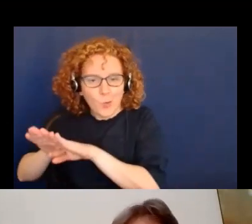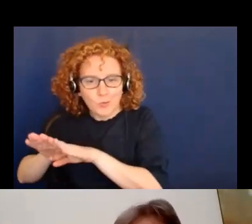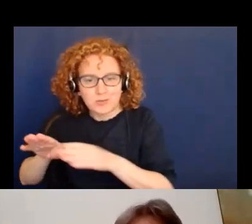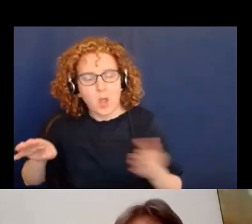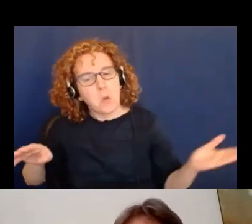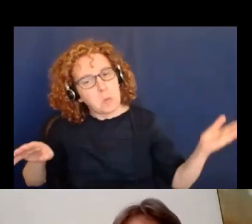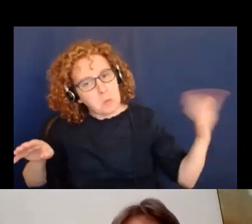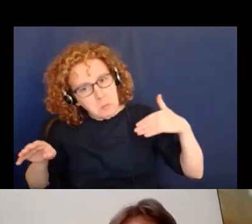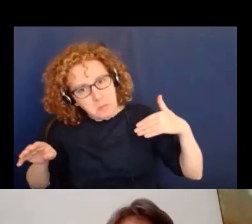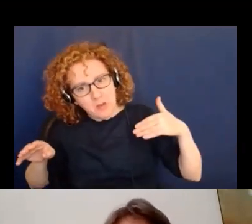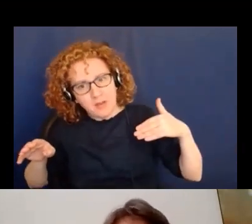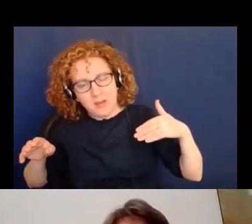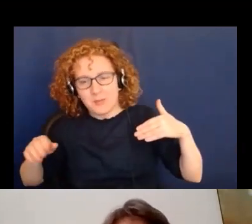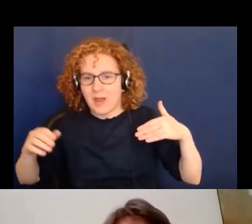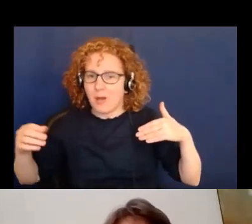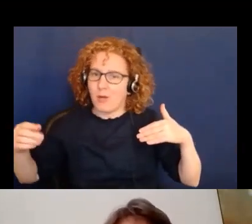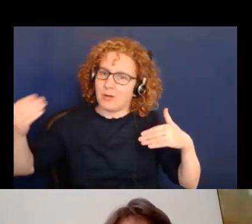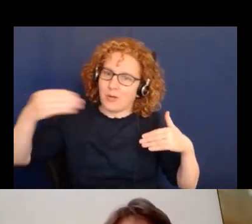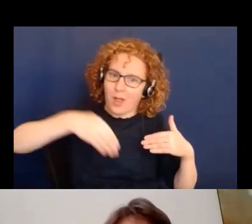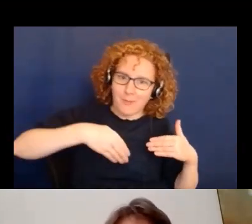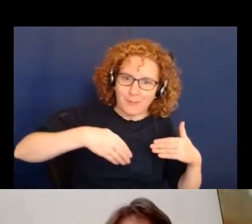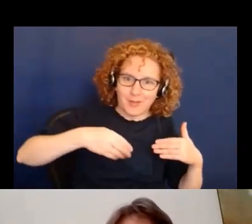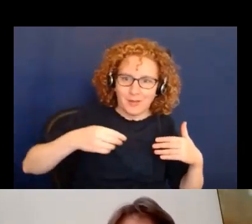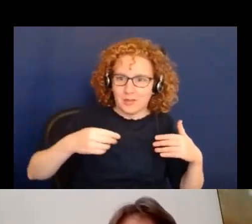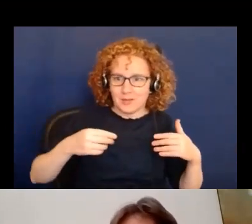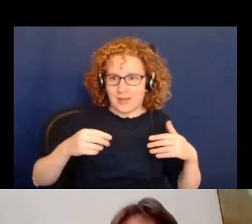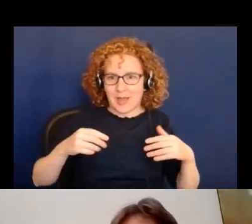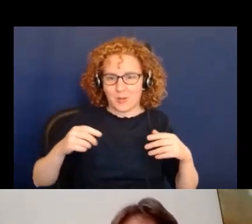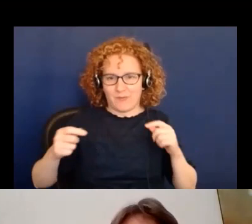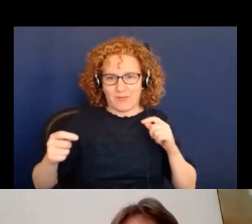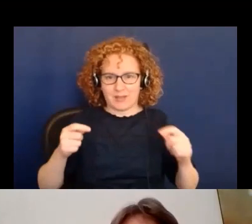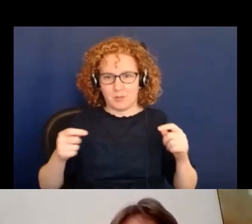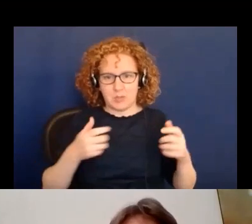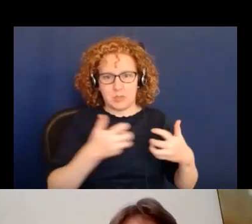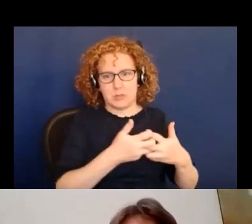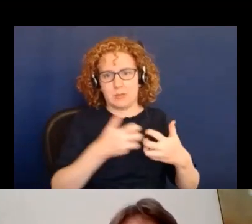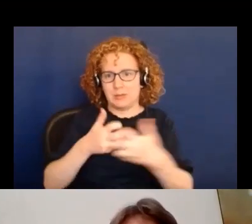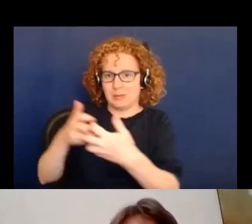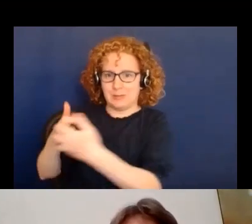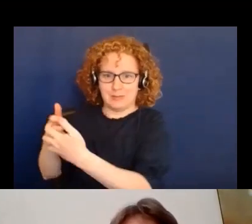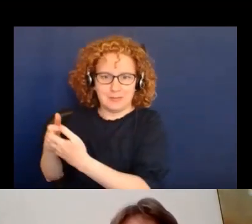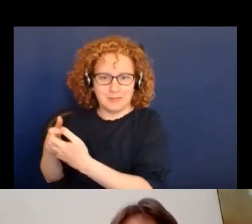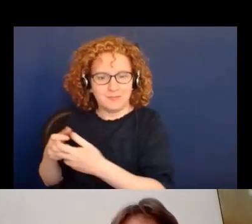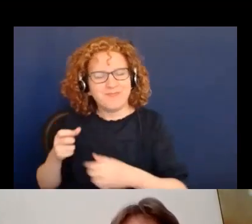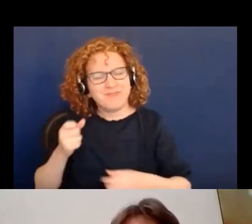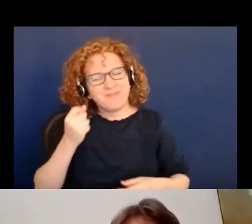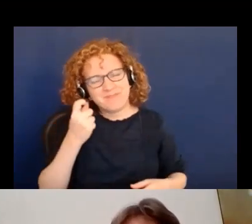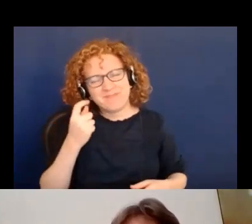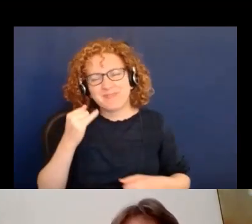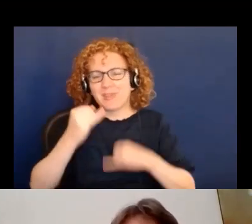doing a multi-tiered and and also just we found with international exchange because of that we've